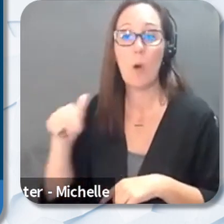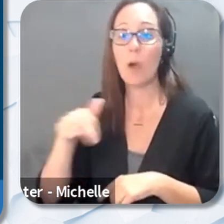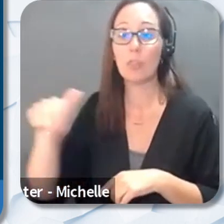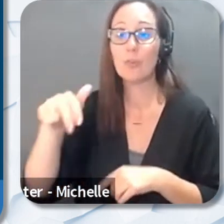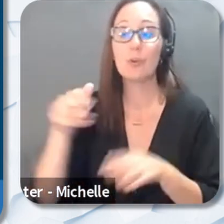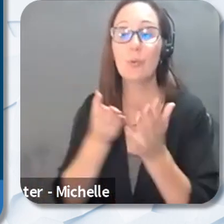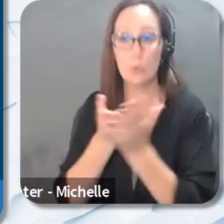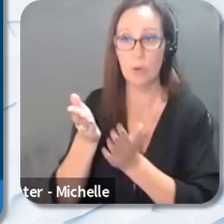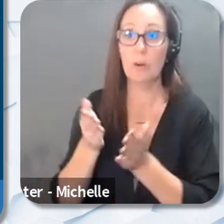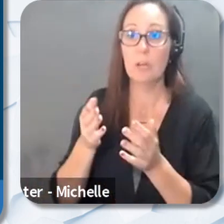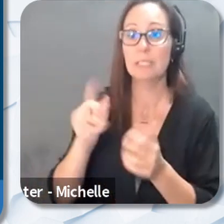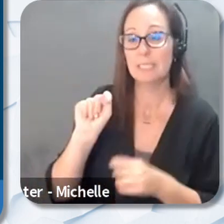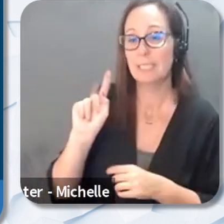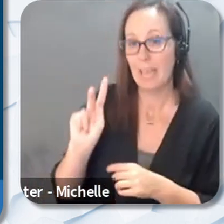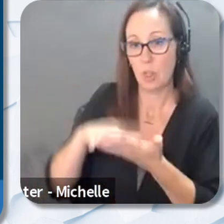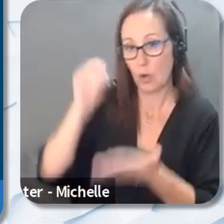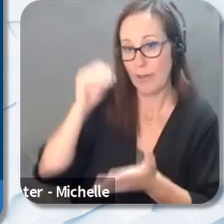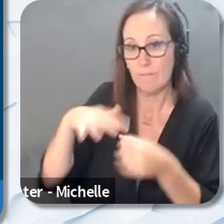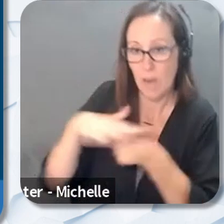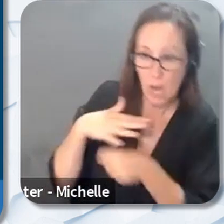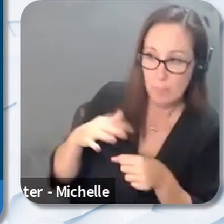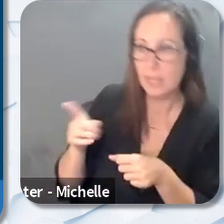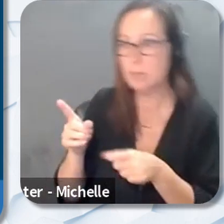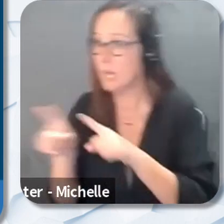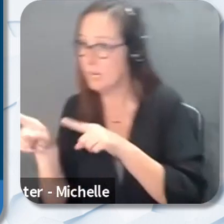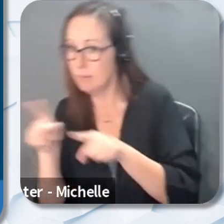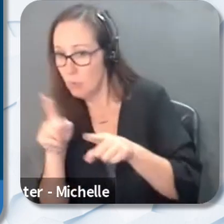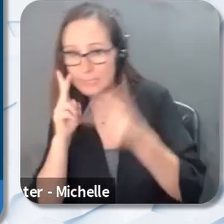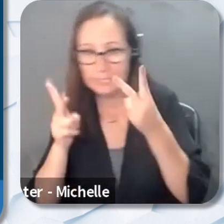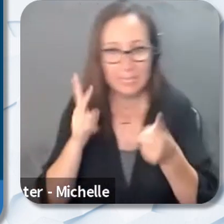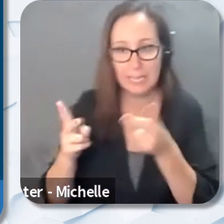environments and have conversations about the things that we were seeing and why they're doing